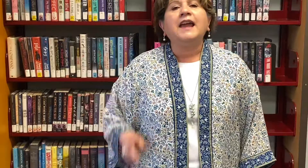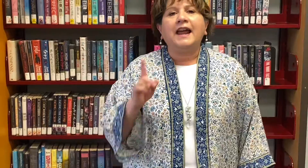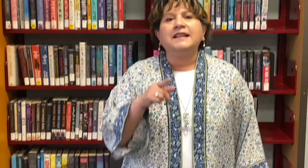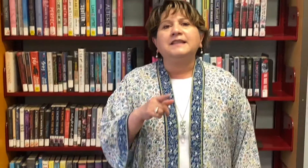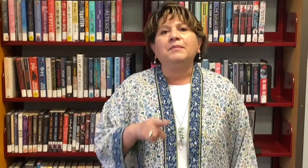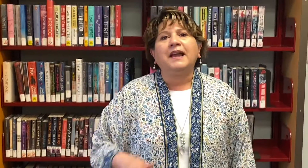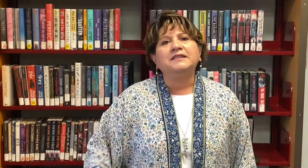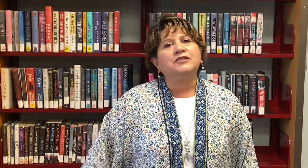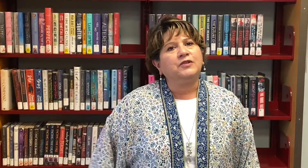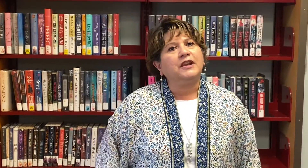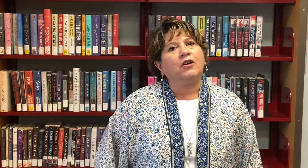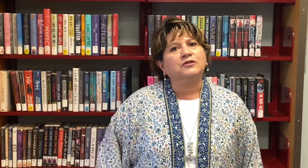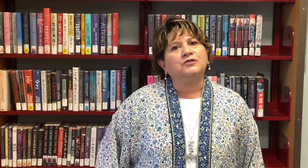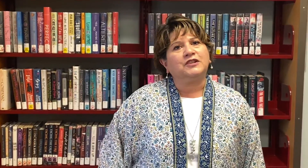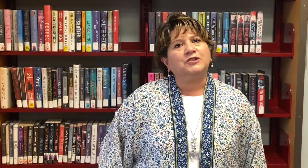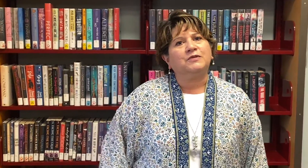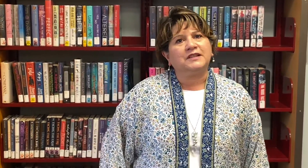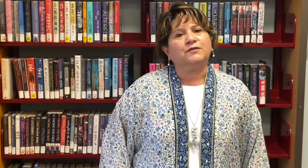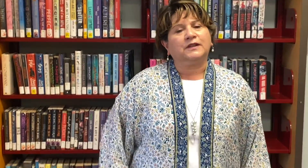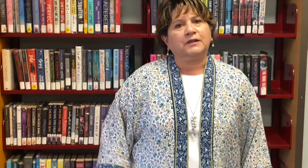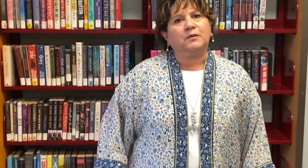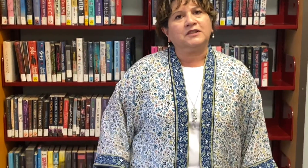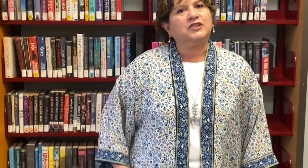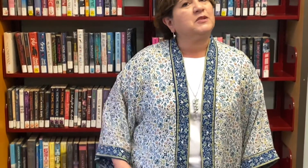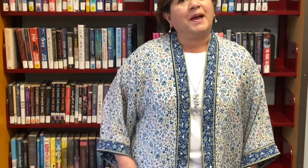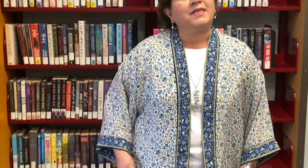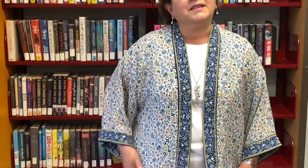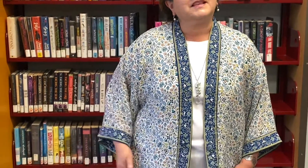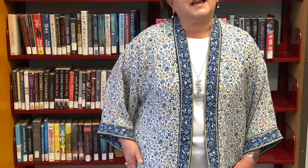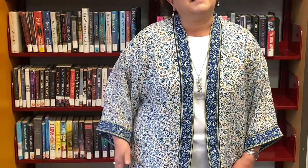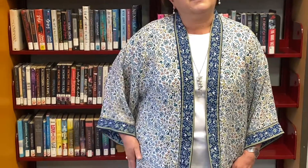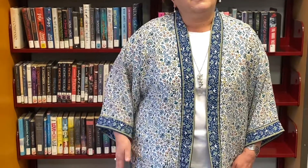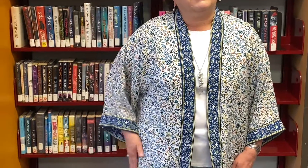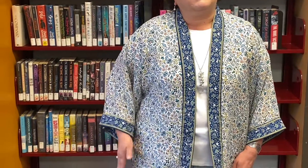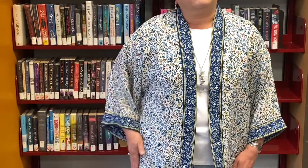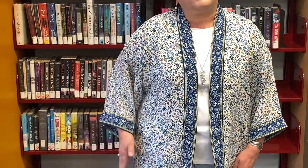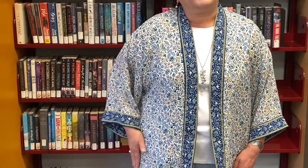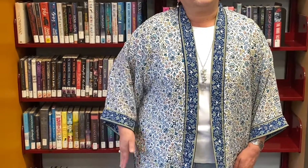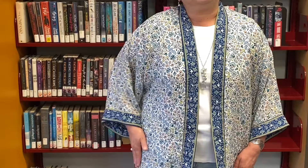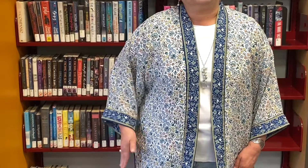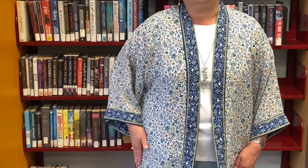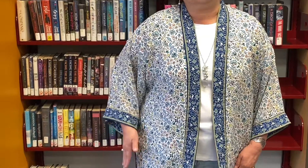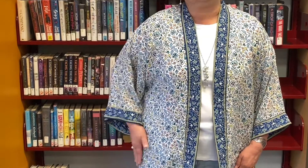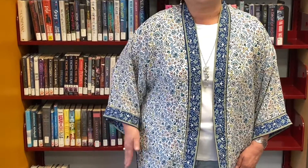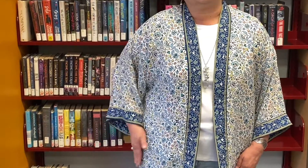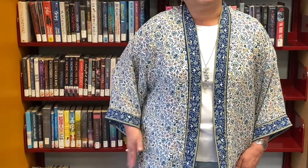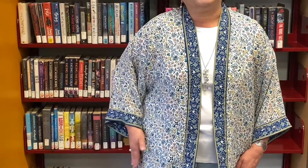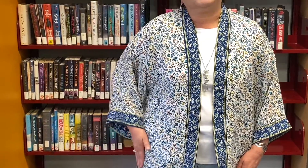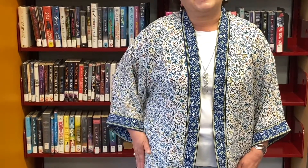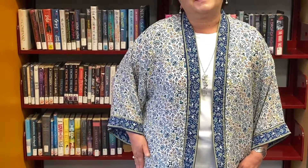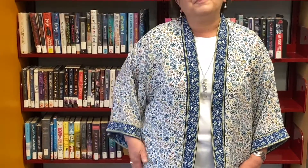and in some cases you can also just do this, for little ones, just pat the side of your side, your hip